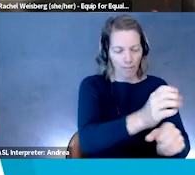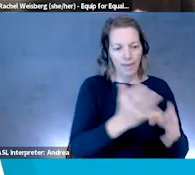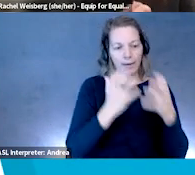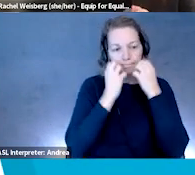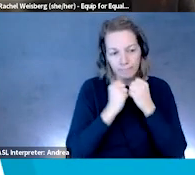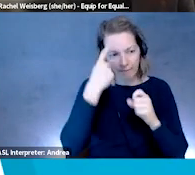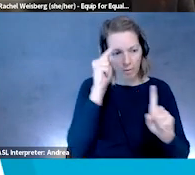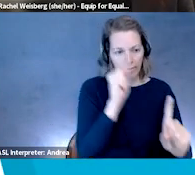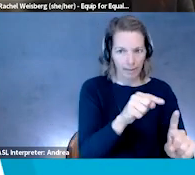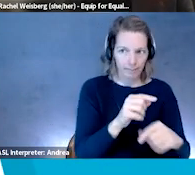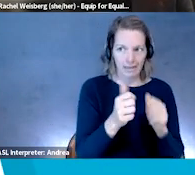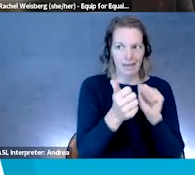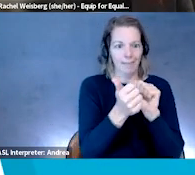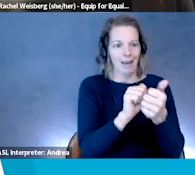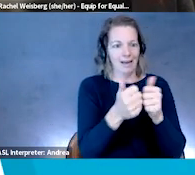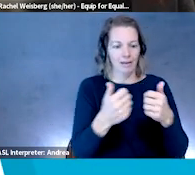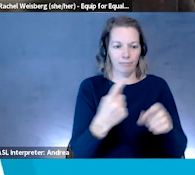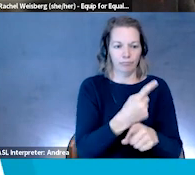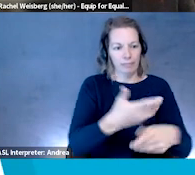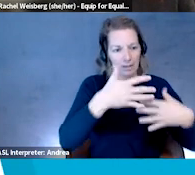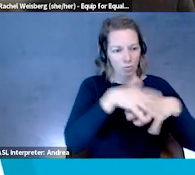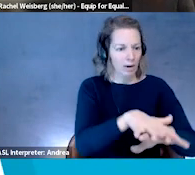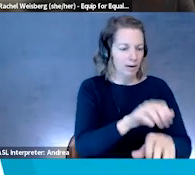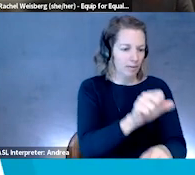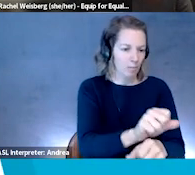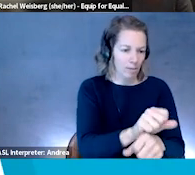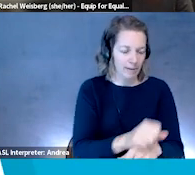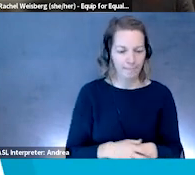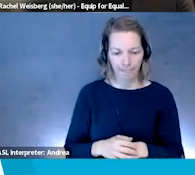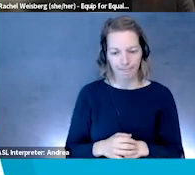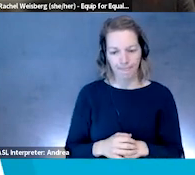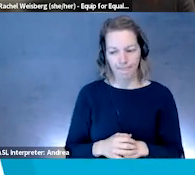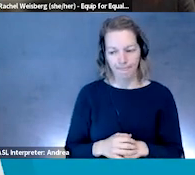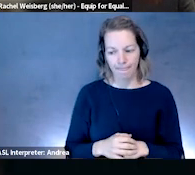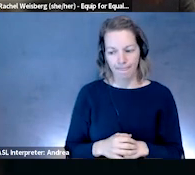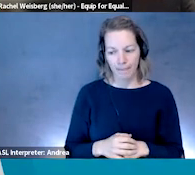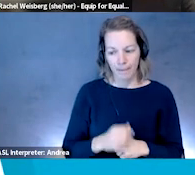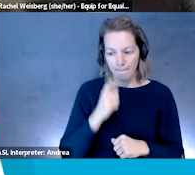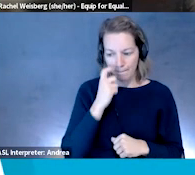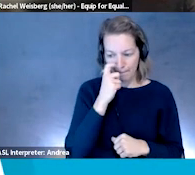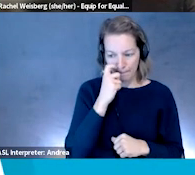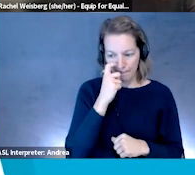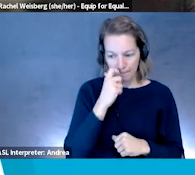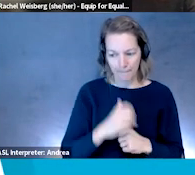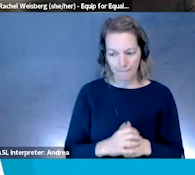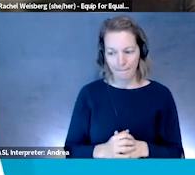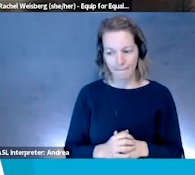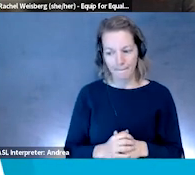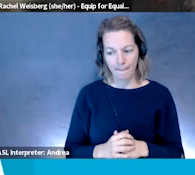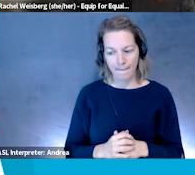THAT FREE SUPPORT. CONSISTENT WITH THE GOAL TO